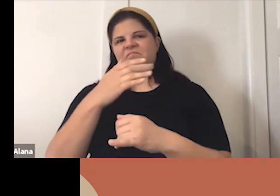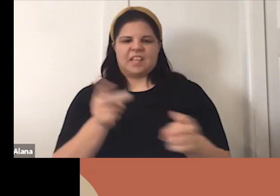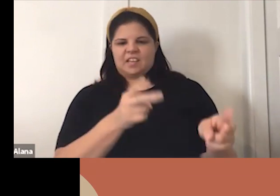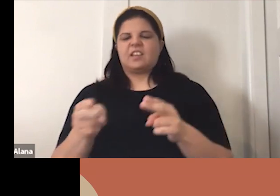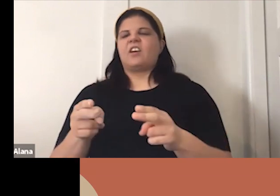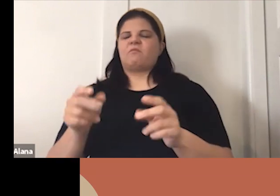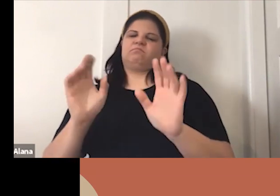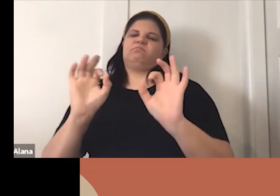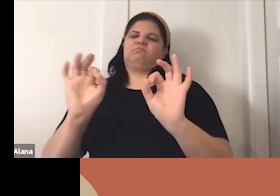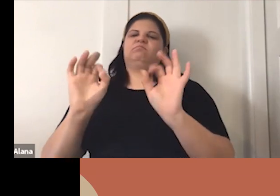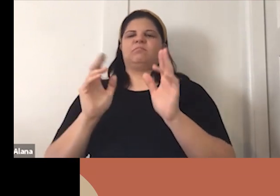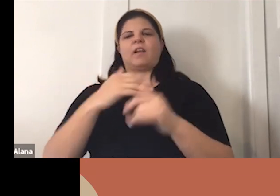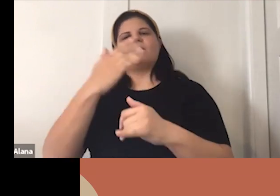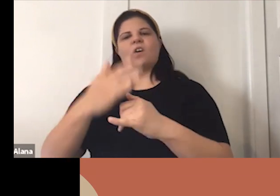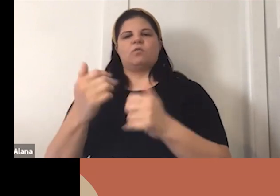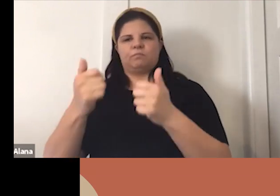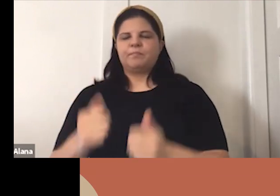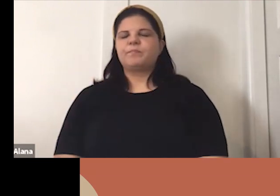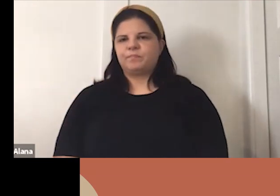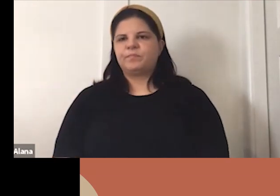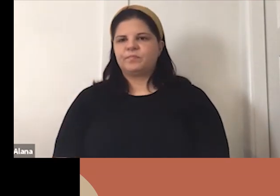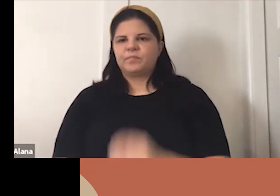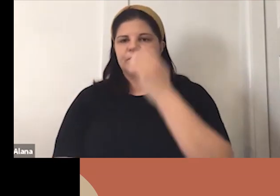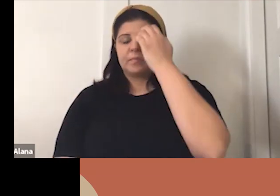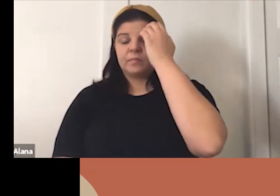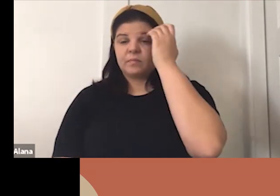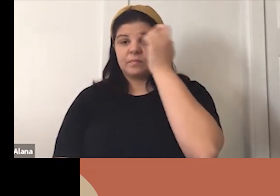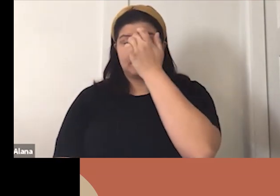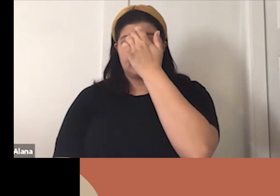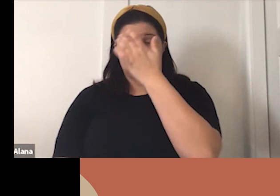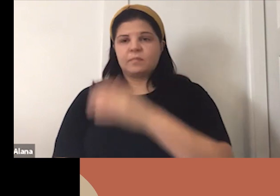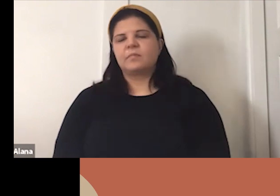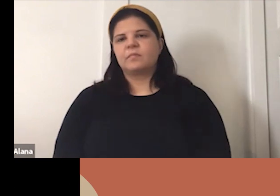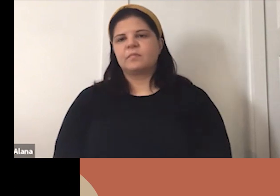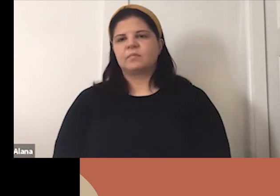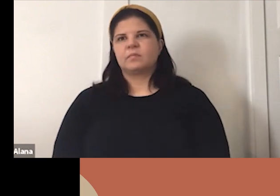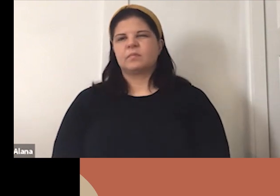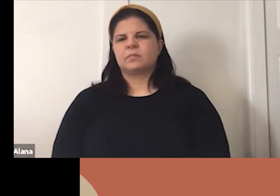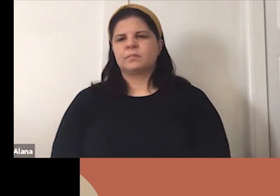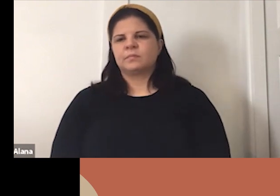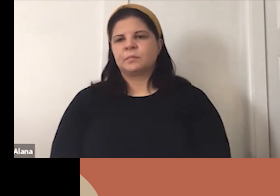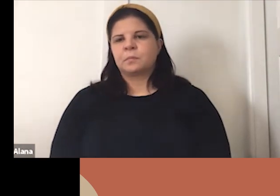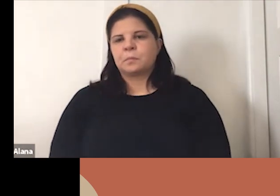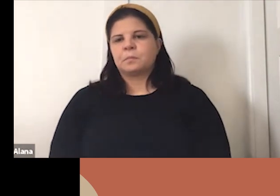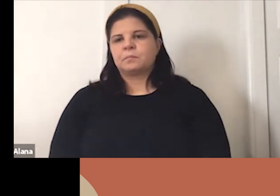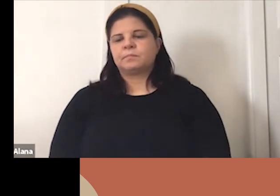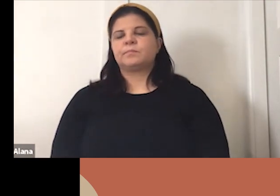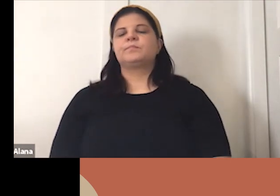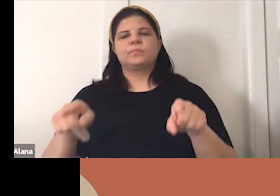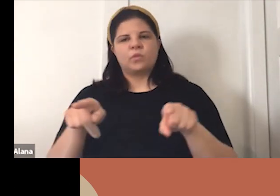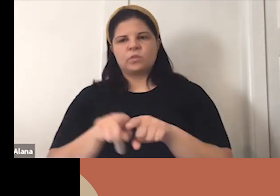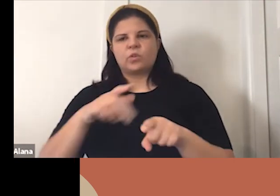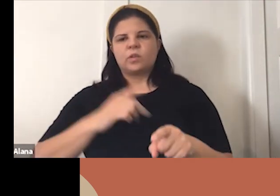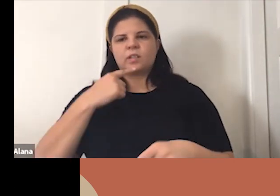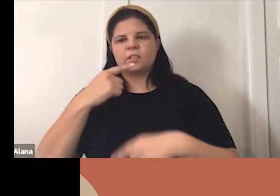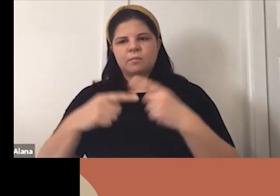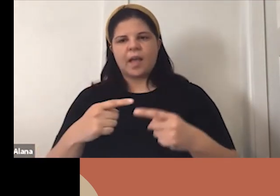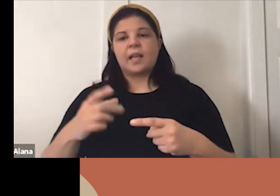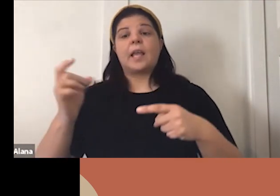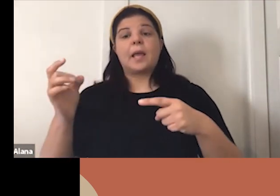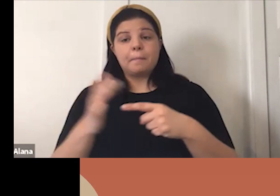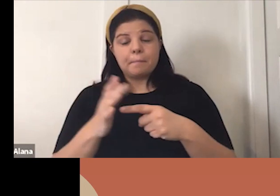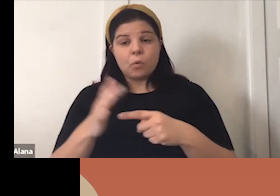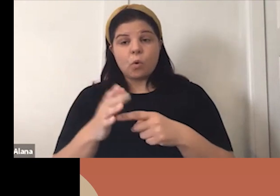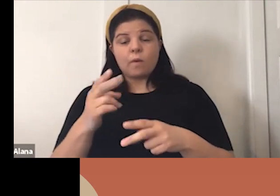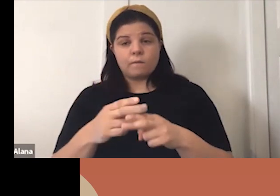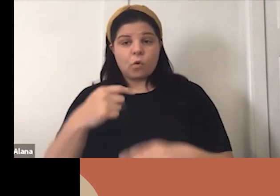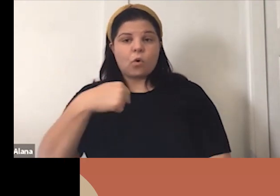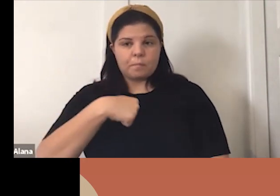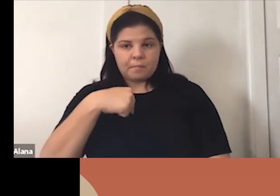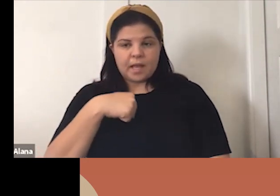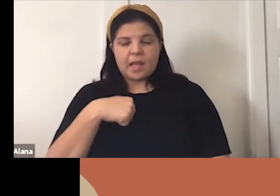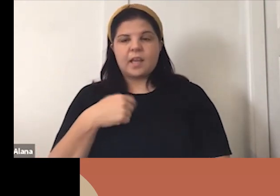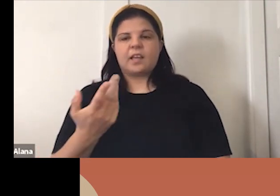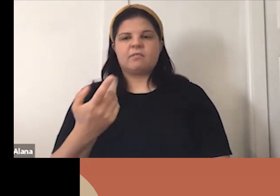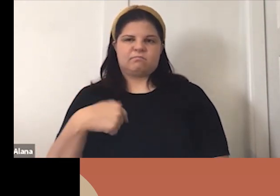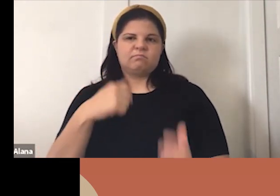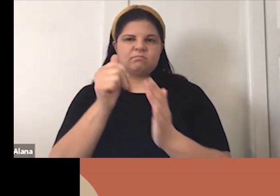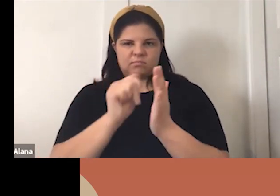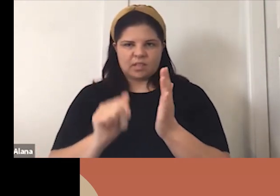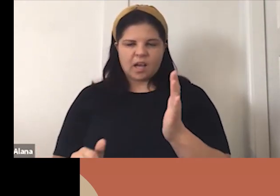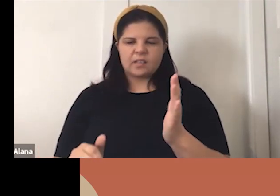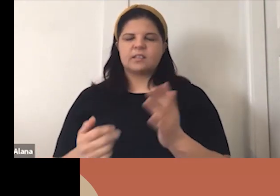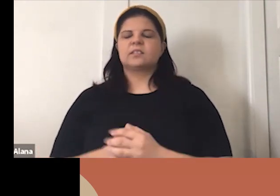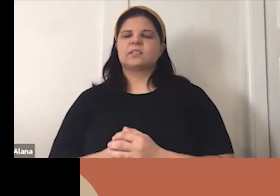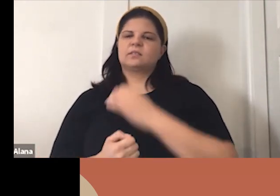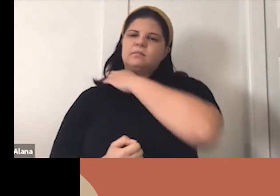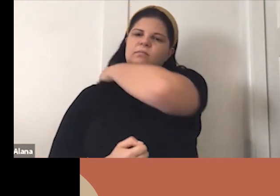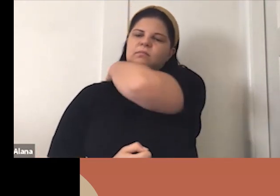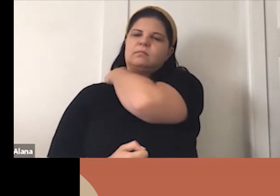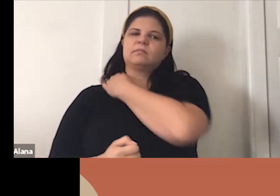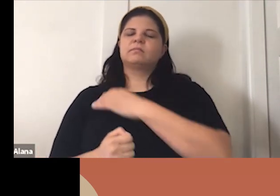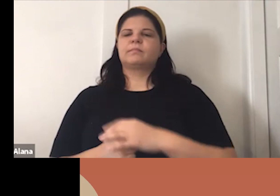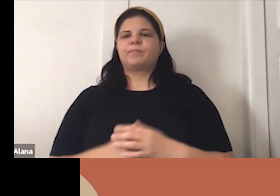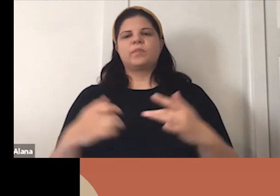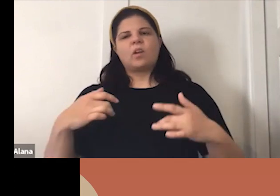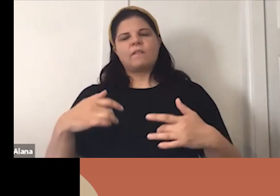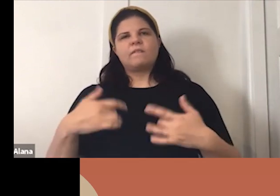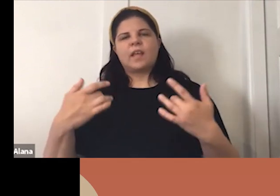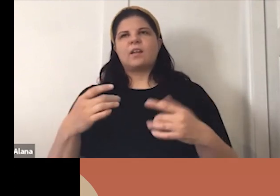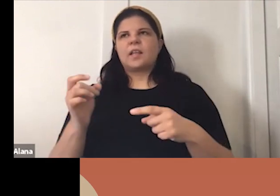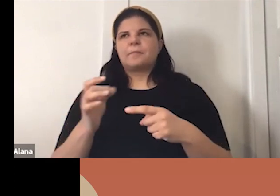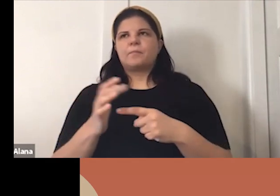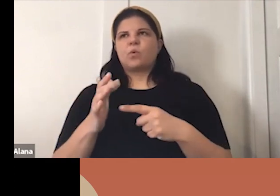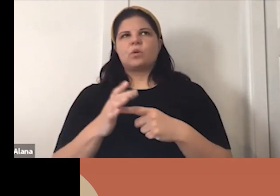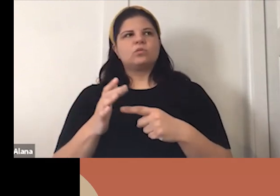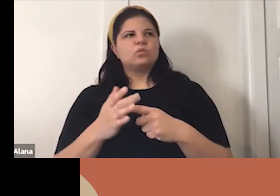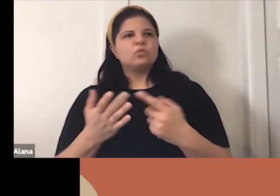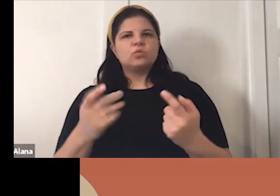Now, I'd just like to say that what was important for me, as an artist, was to understand as